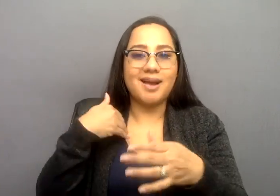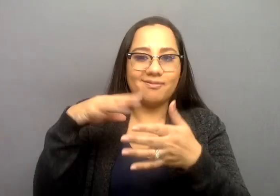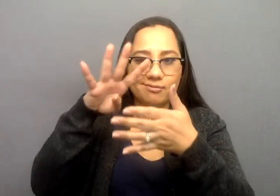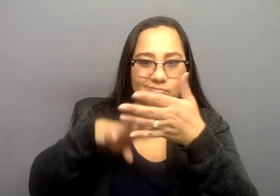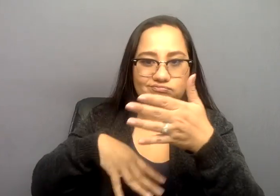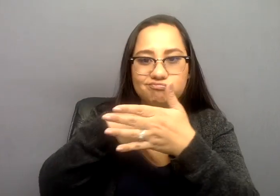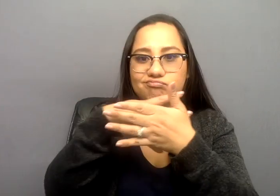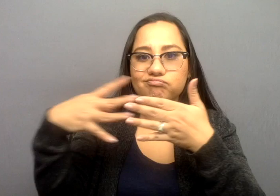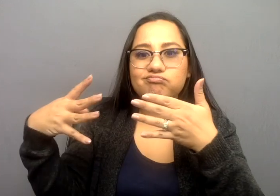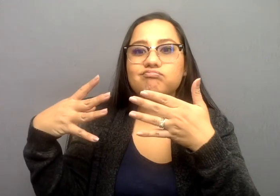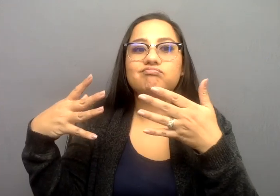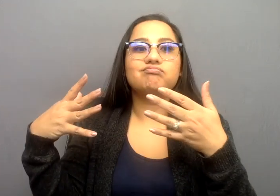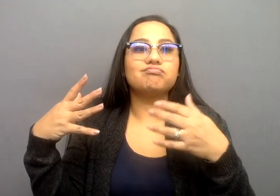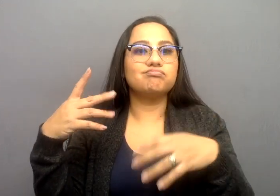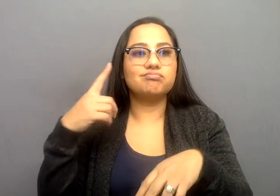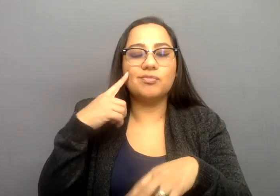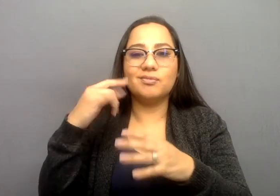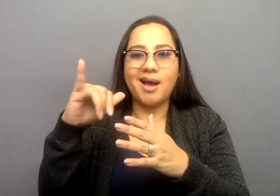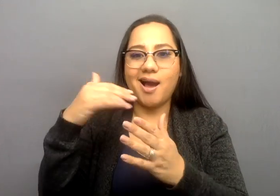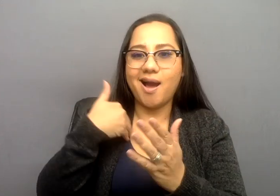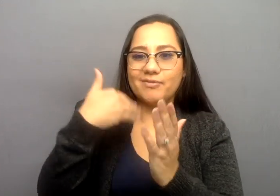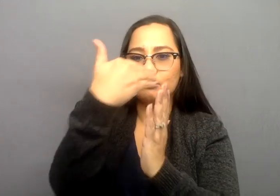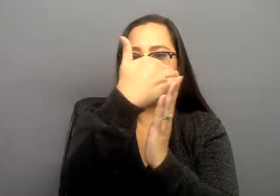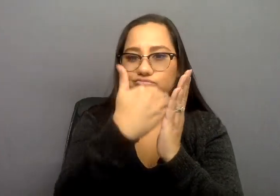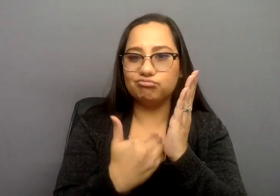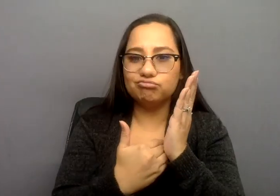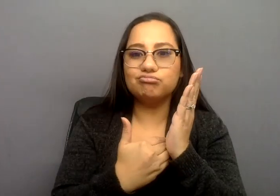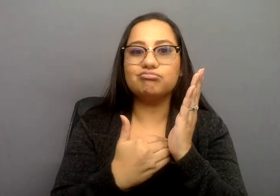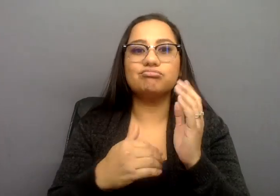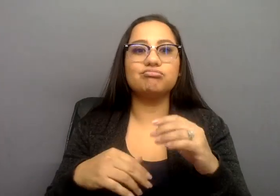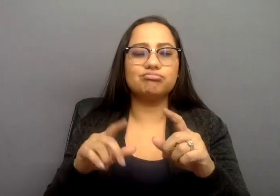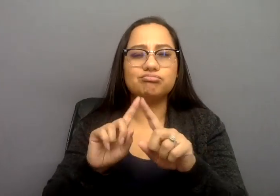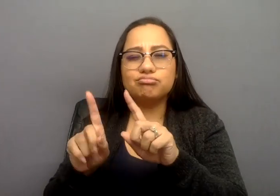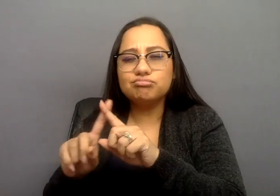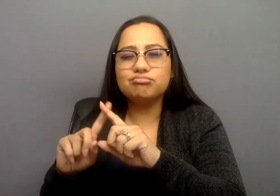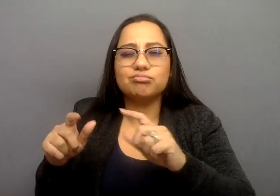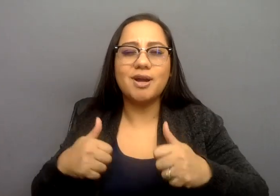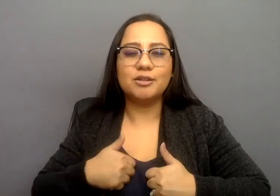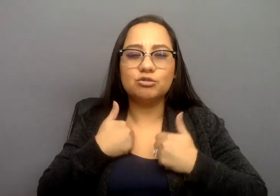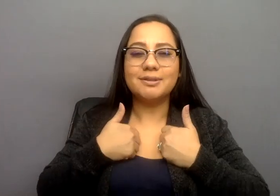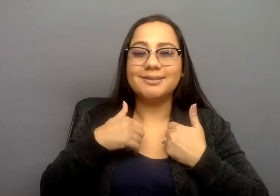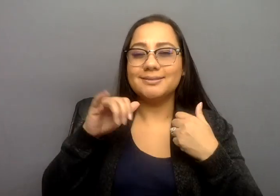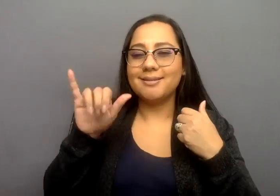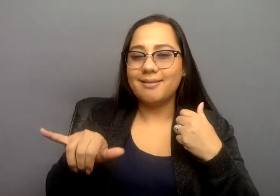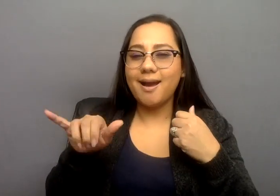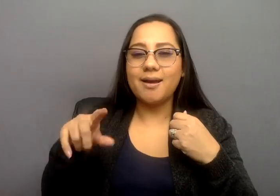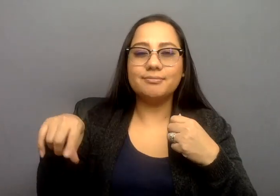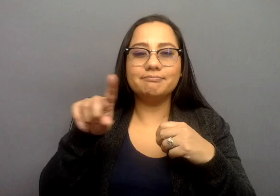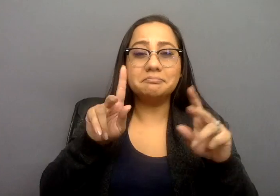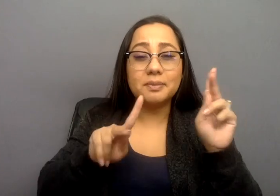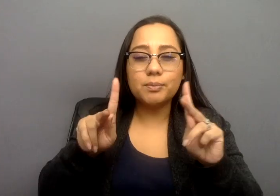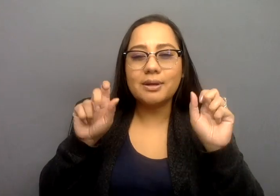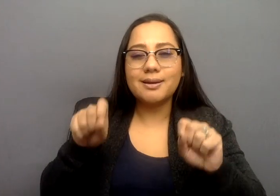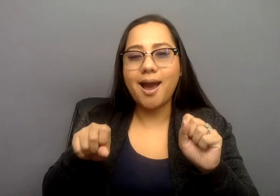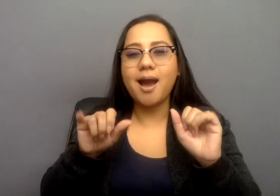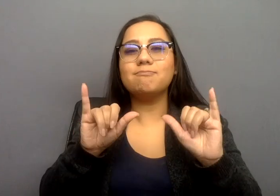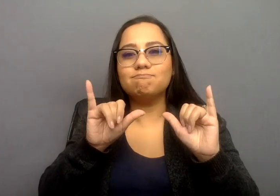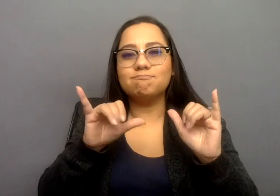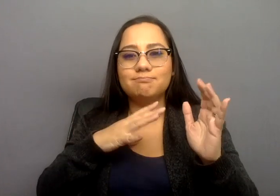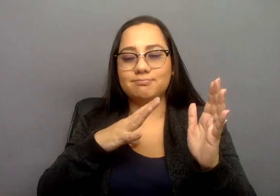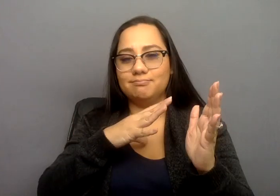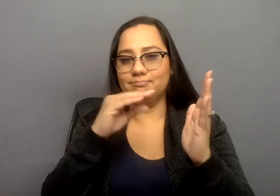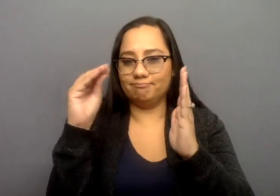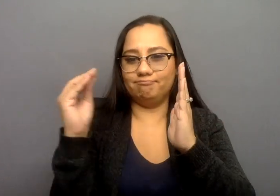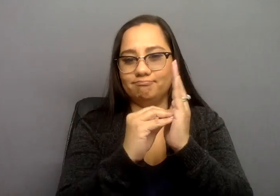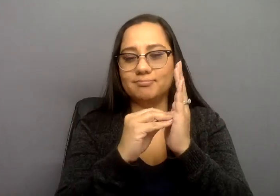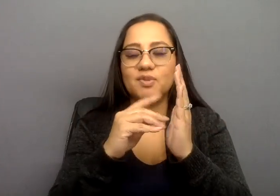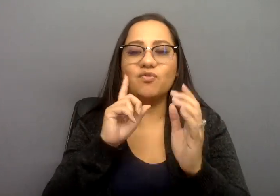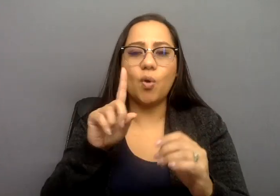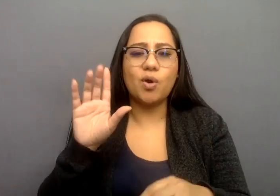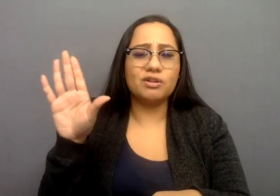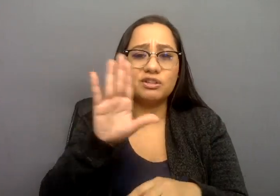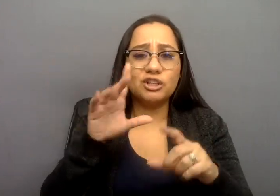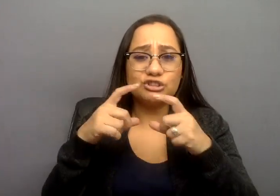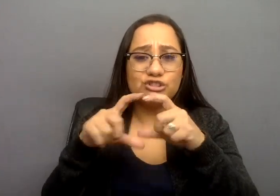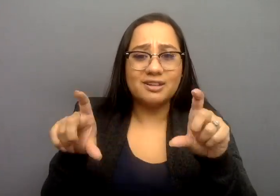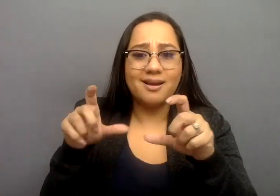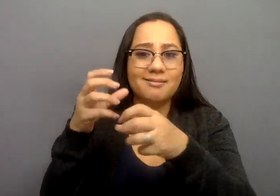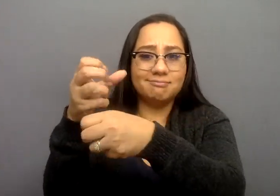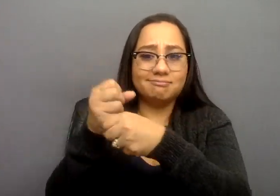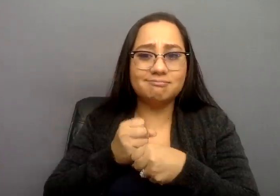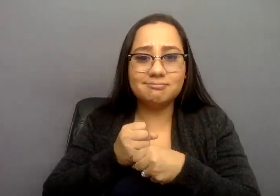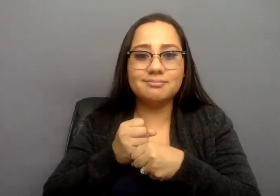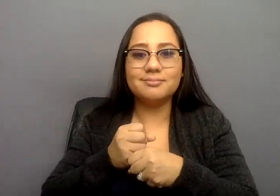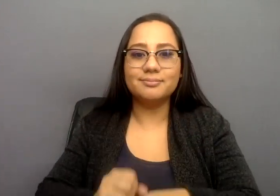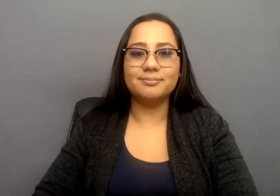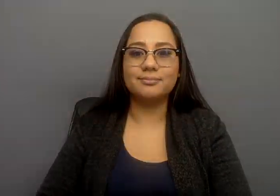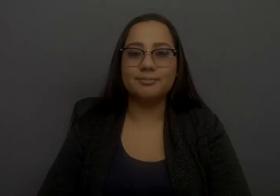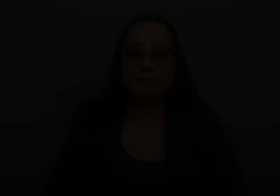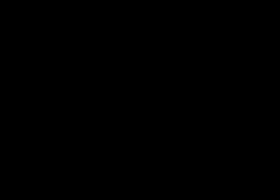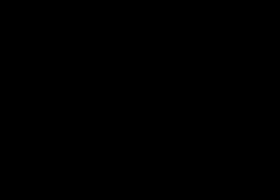there is a chart that lists the different addresses that people can have their check sent.